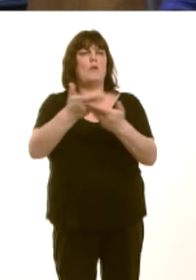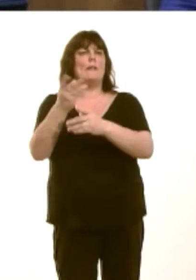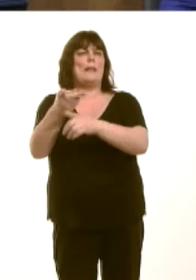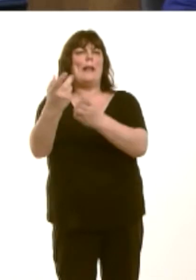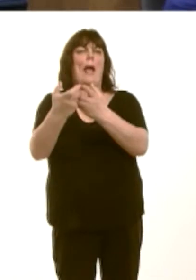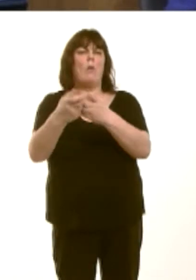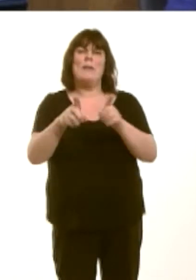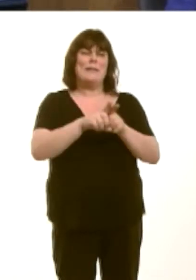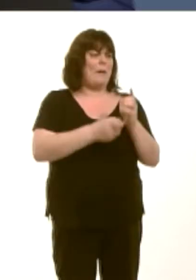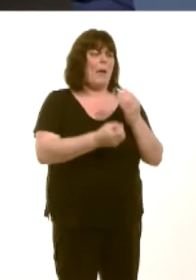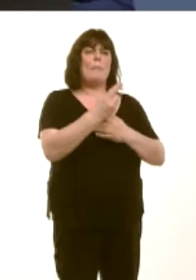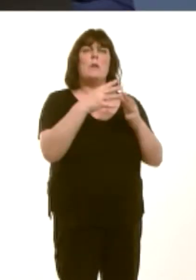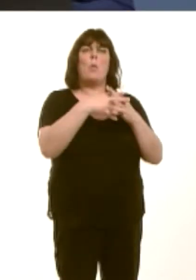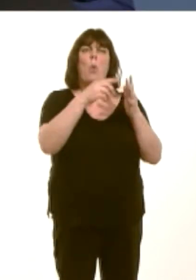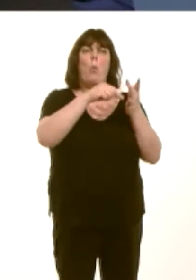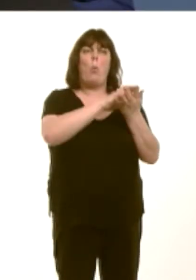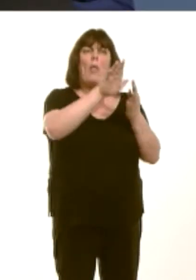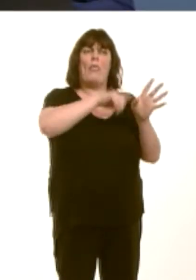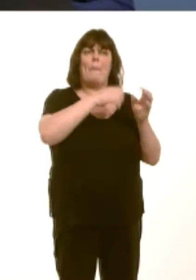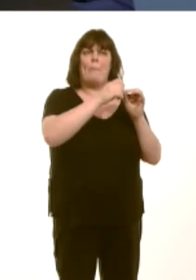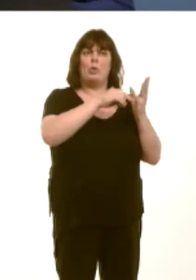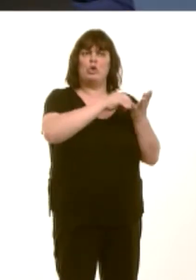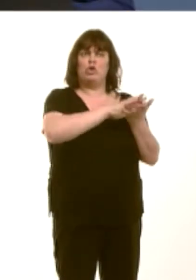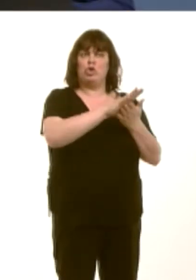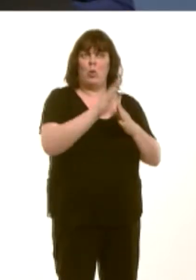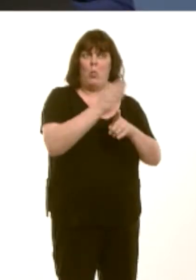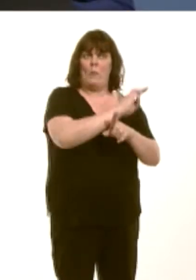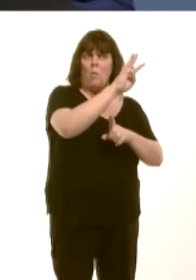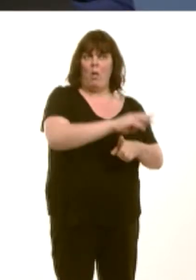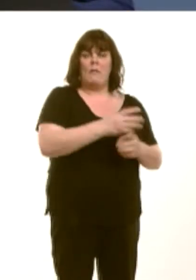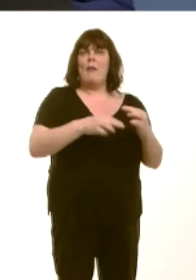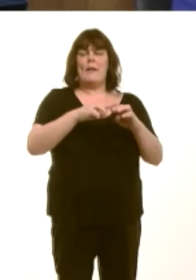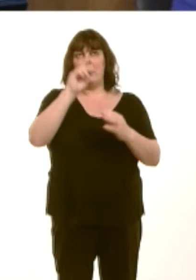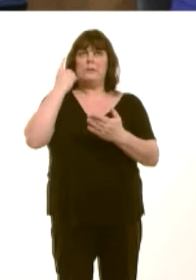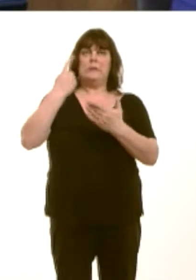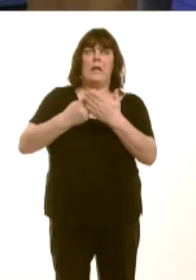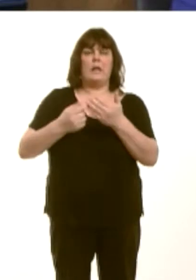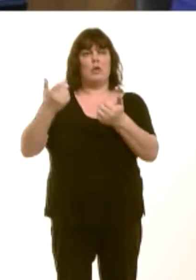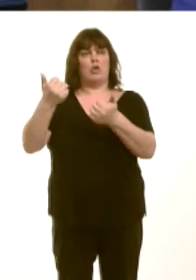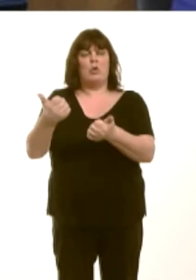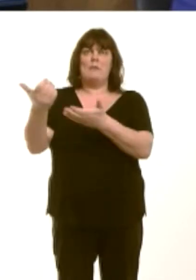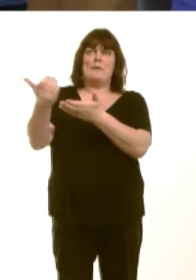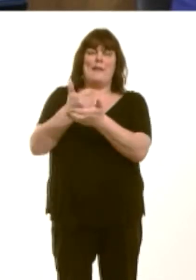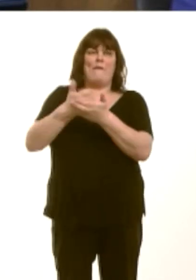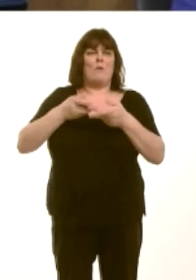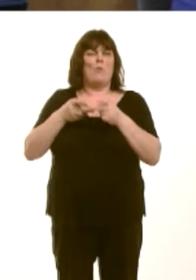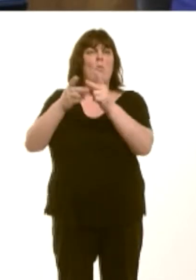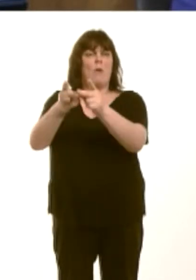If there are safe schemes that can be considered by the health board in the future, then, of course, we would be very pleased to see those plans.